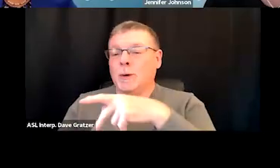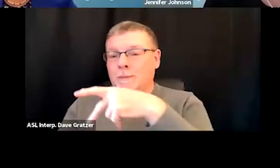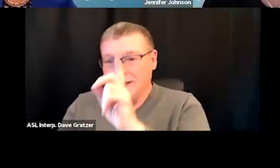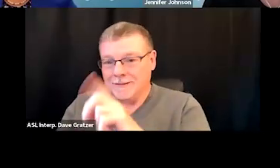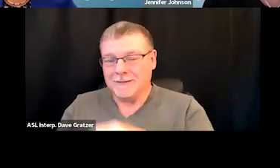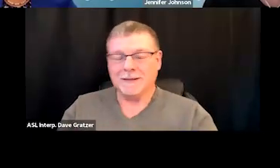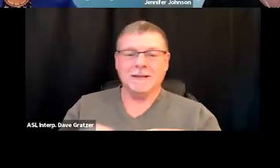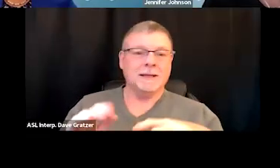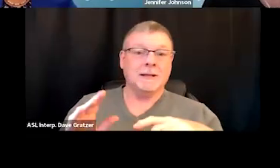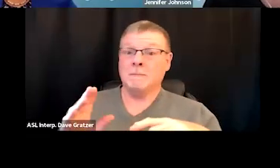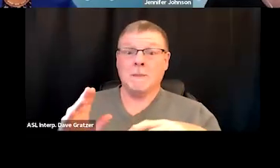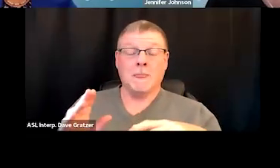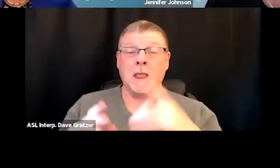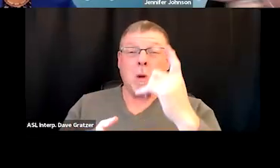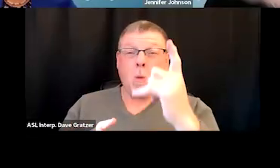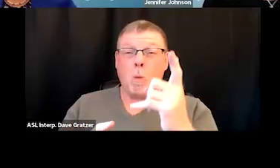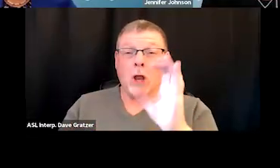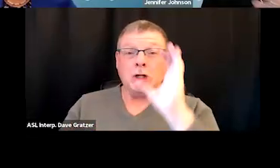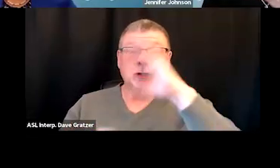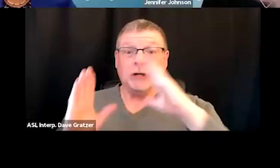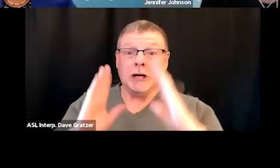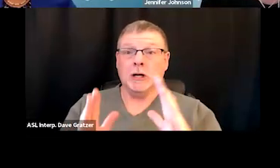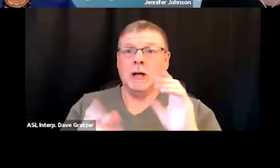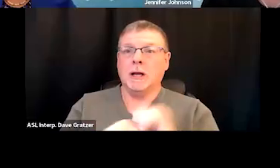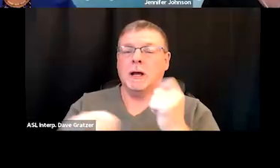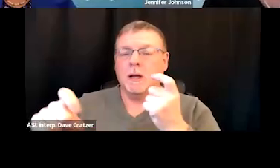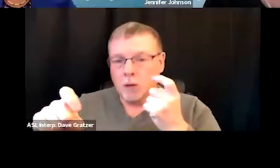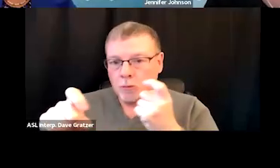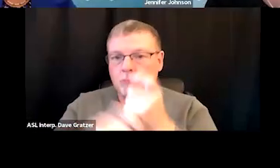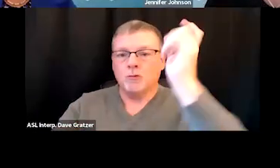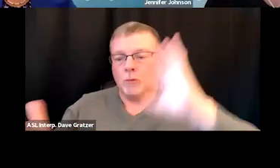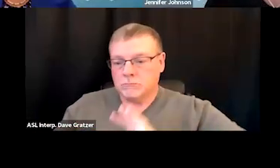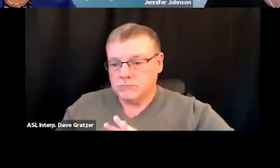Um, one untrained person can unravel the entire process.